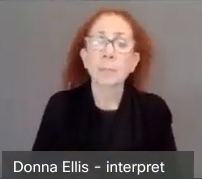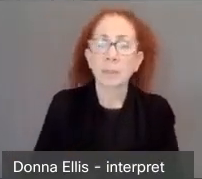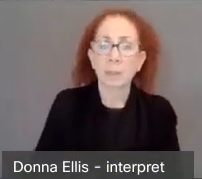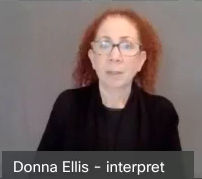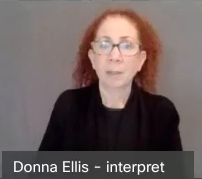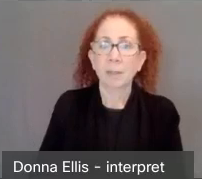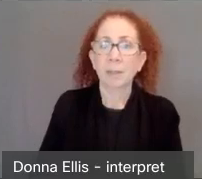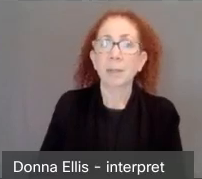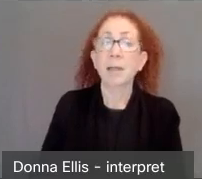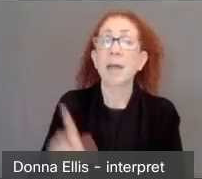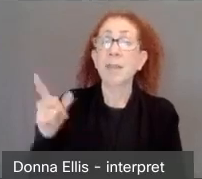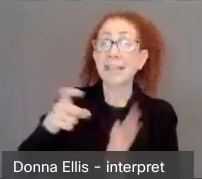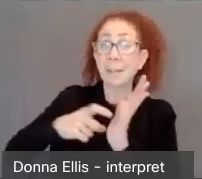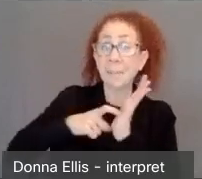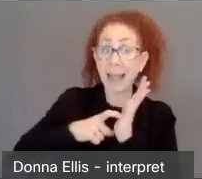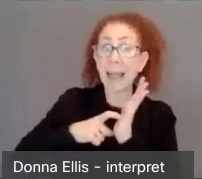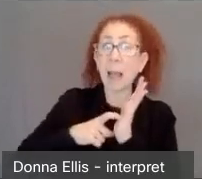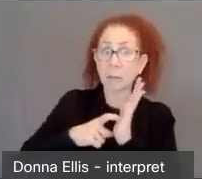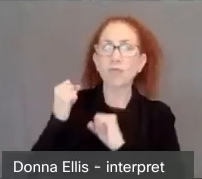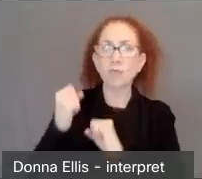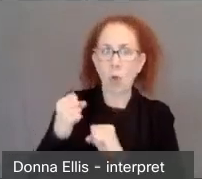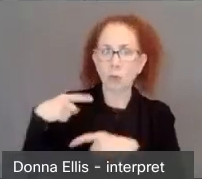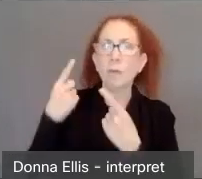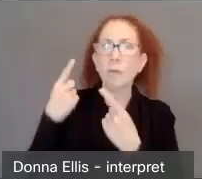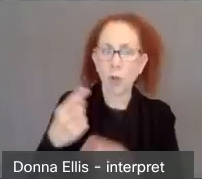[Commissioner Arkoosh] The demand has been pretty strong so far.